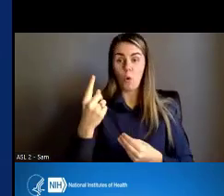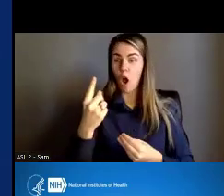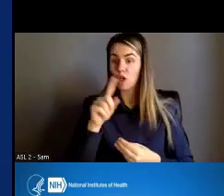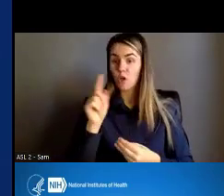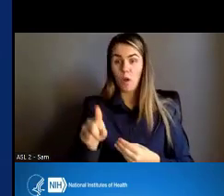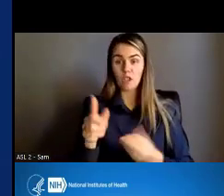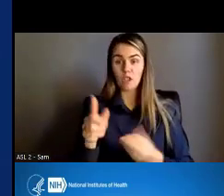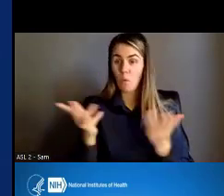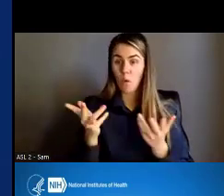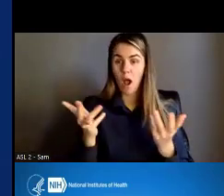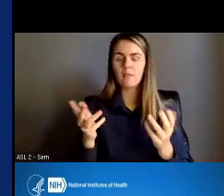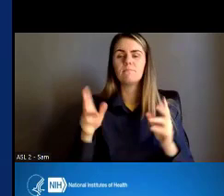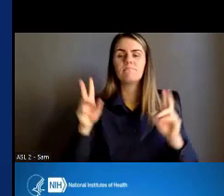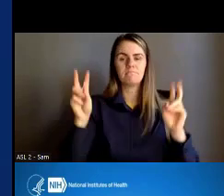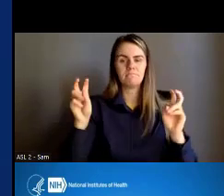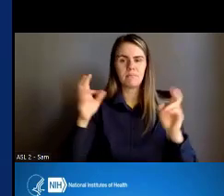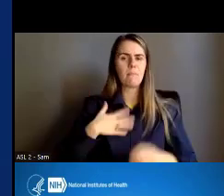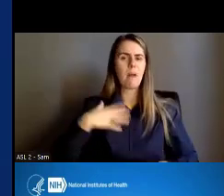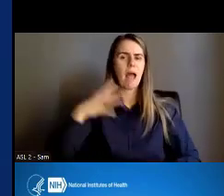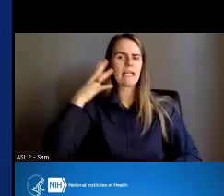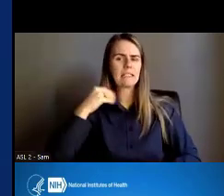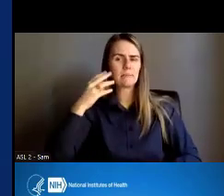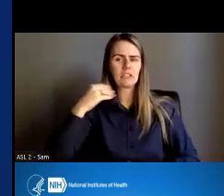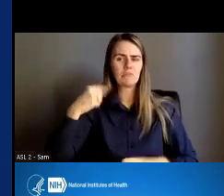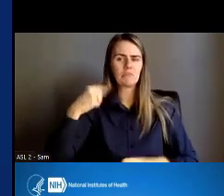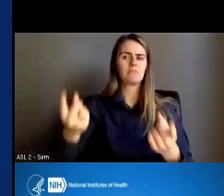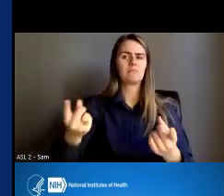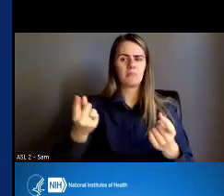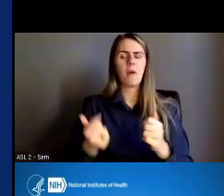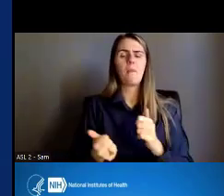My experience has been that most Program Officers